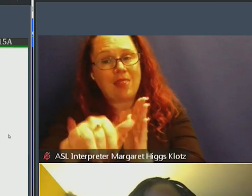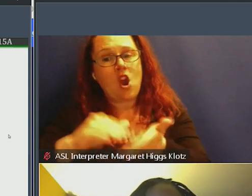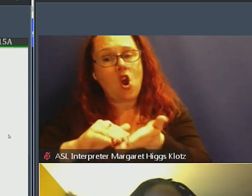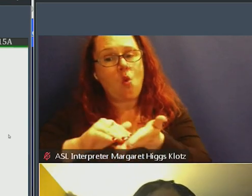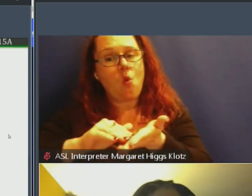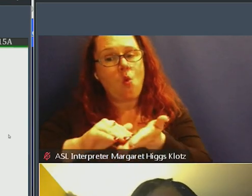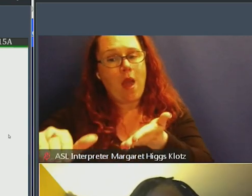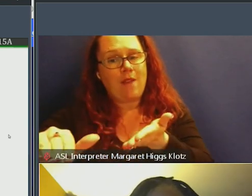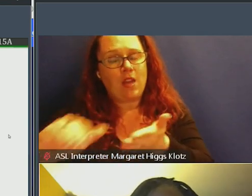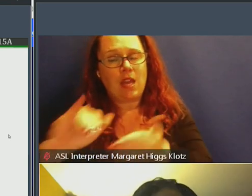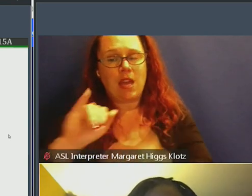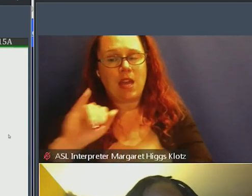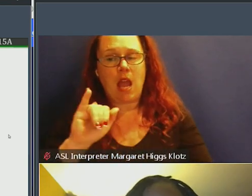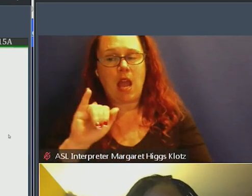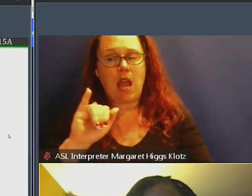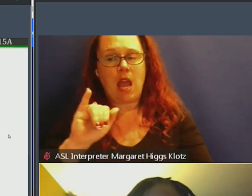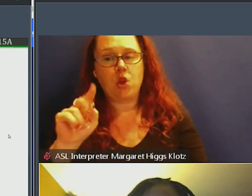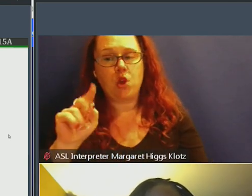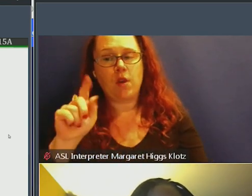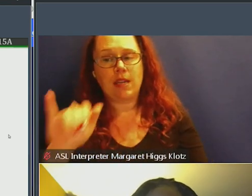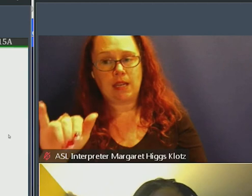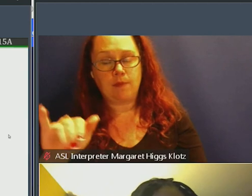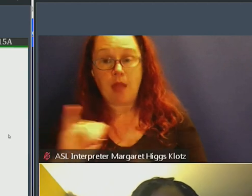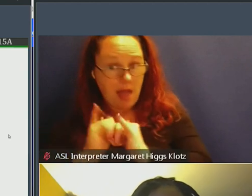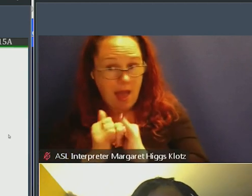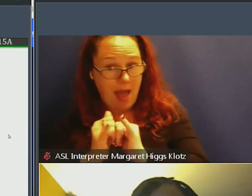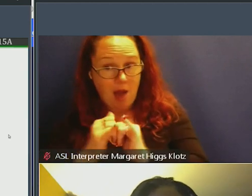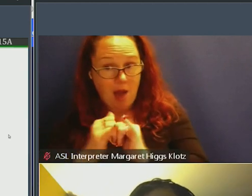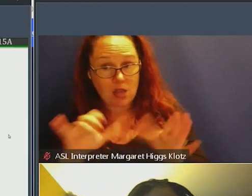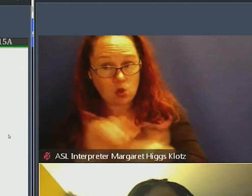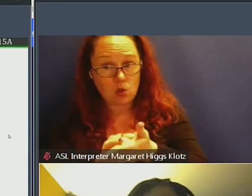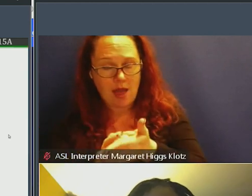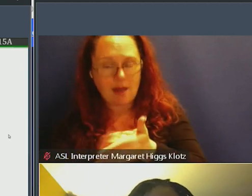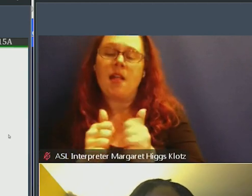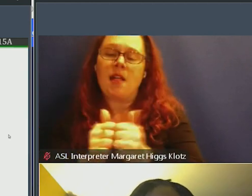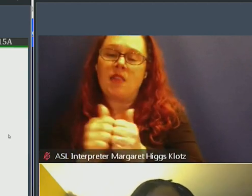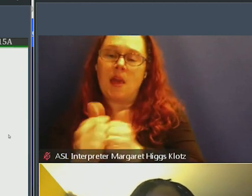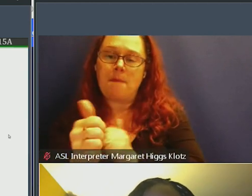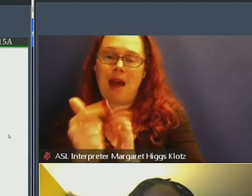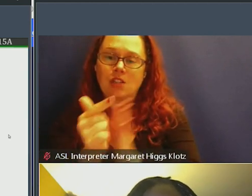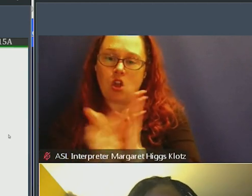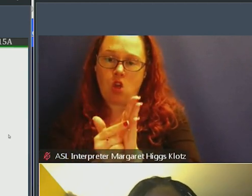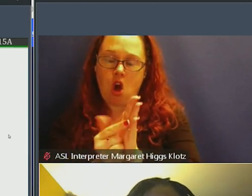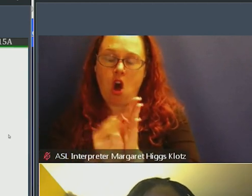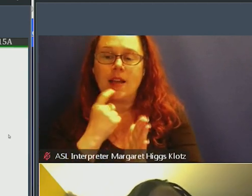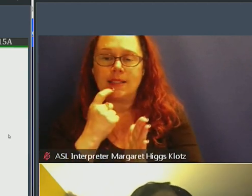And how it does that is it passes a law that says state of Maryland instrumentalities shall be subject to forest